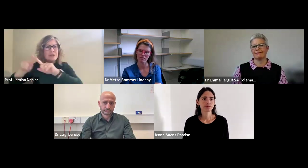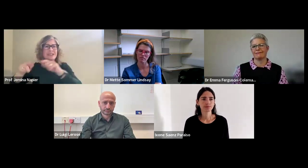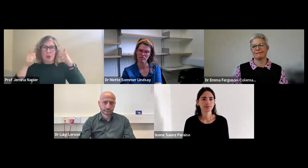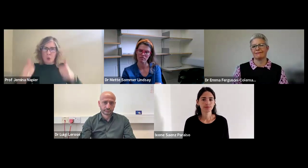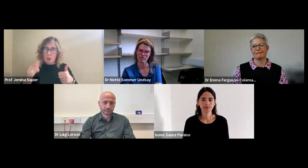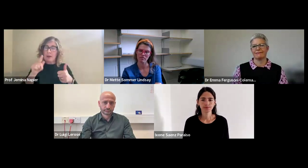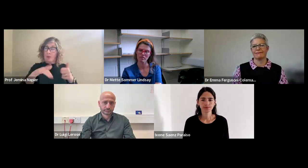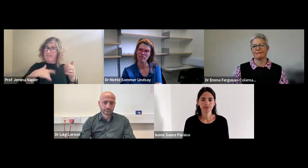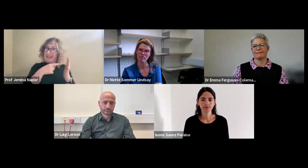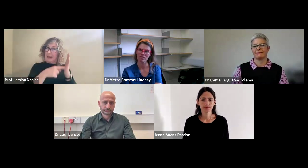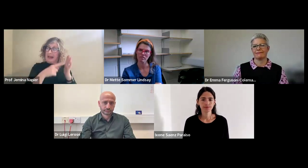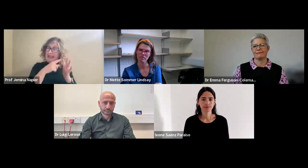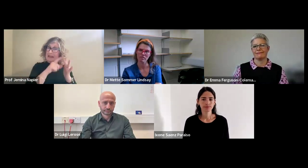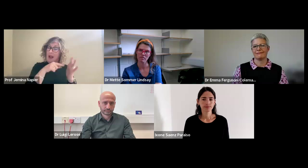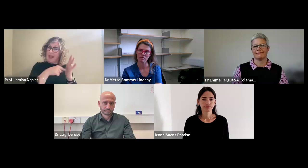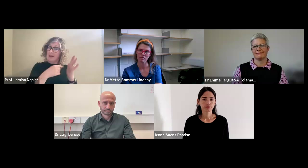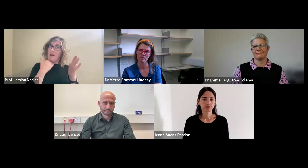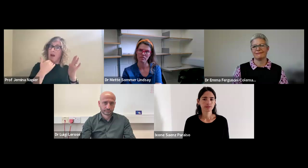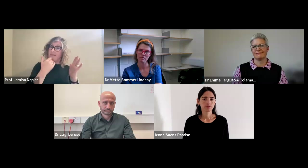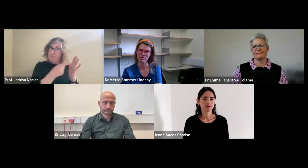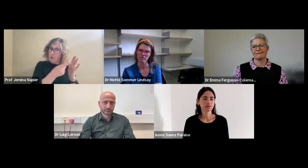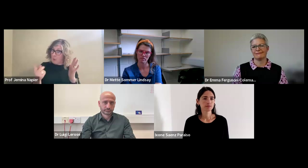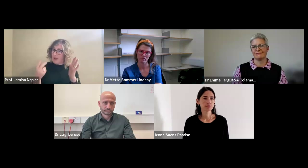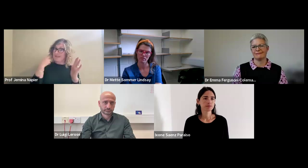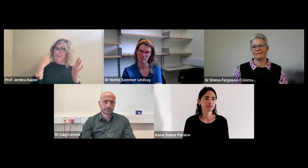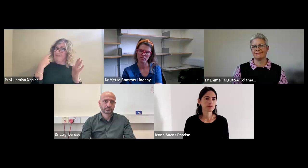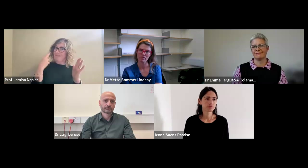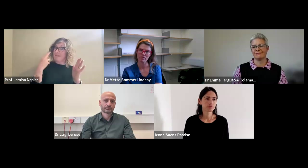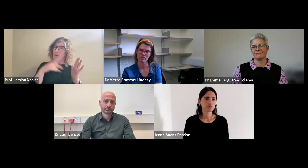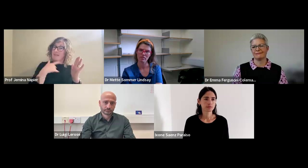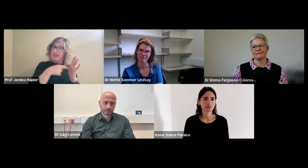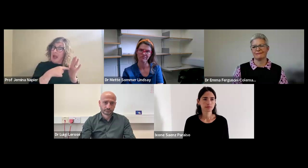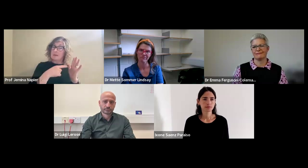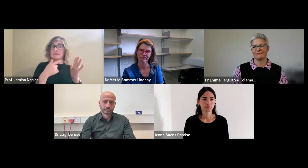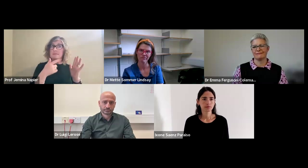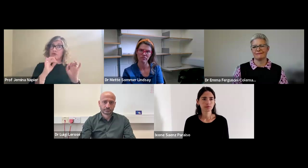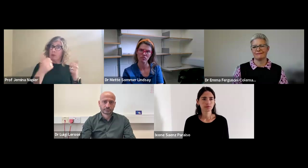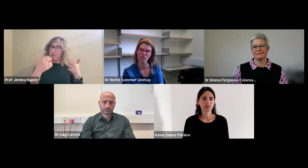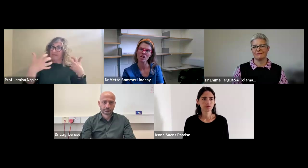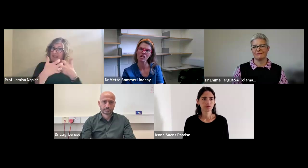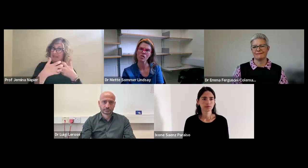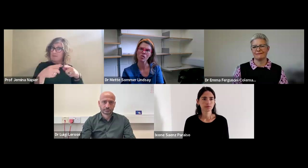do recognize --as well as recognizing diversity-- is it *enough* for us - for